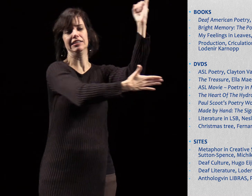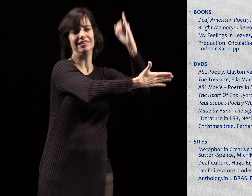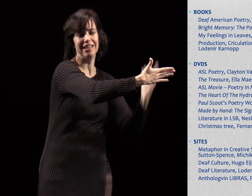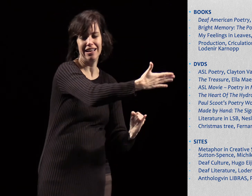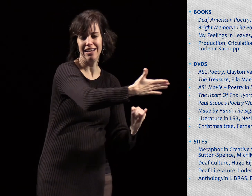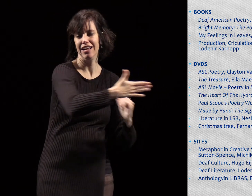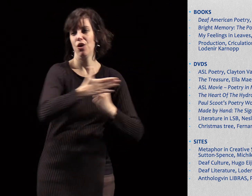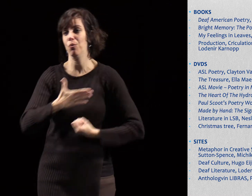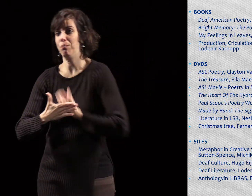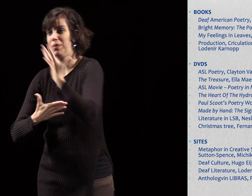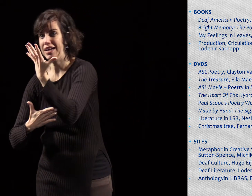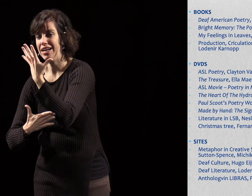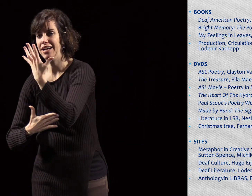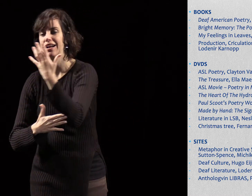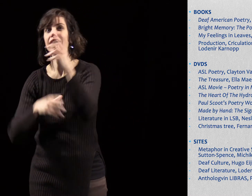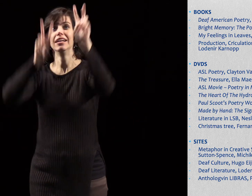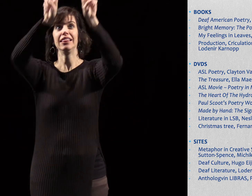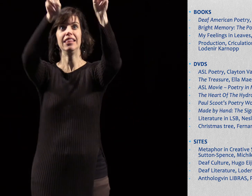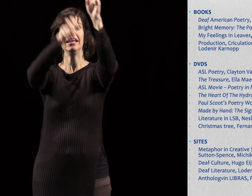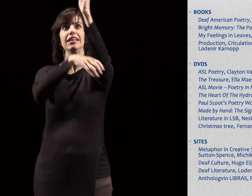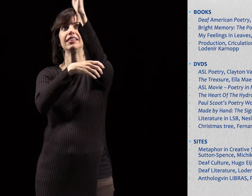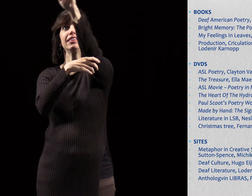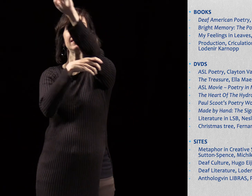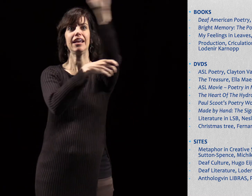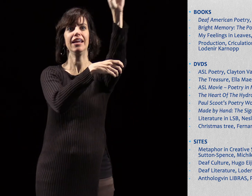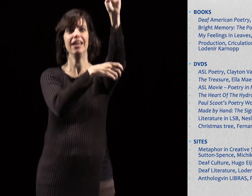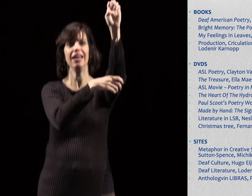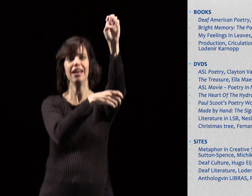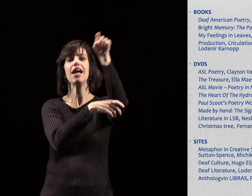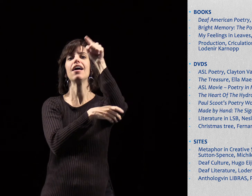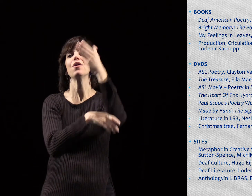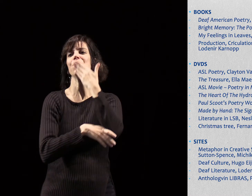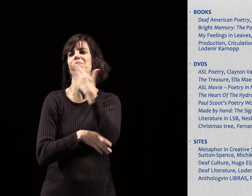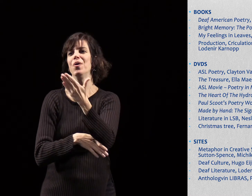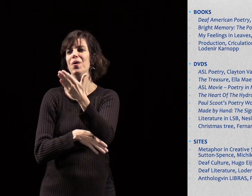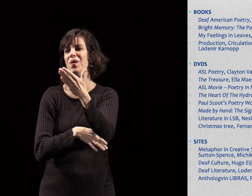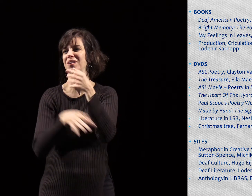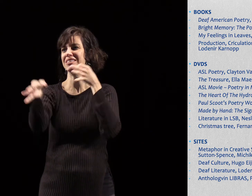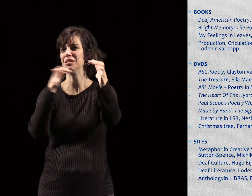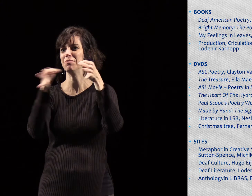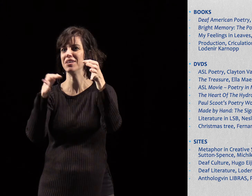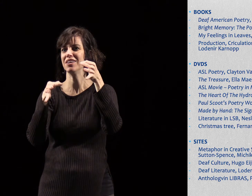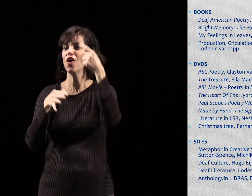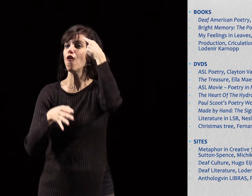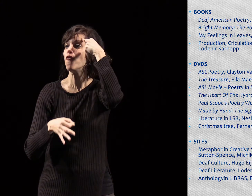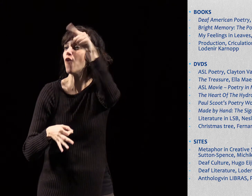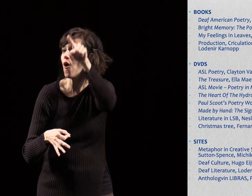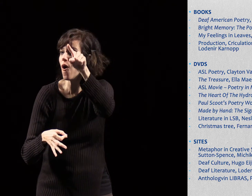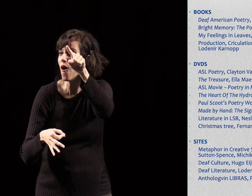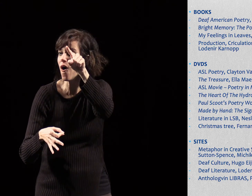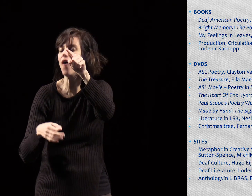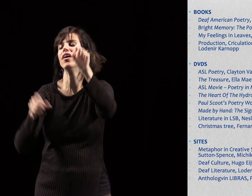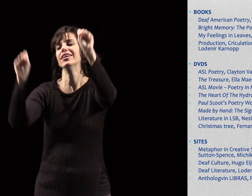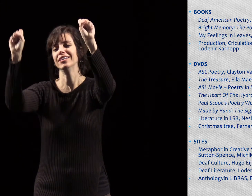So in that case, art and poetry are part of this tree. And I thought that was a great description.